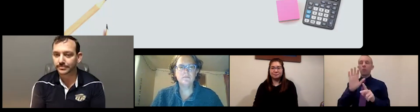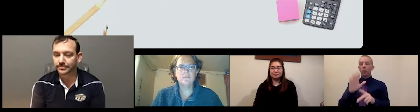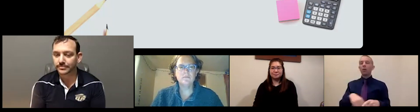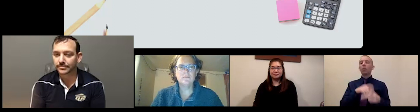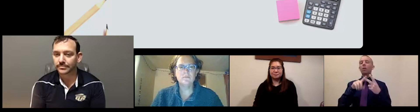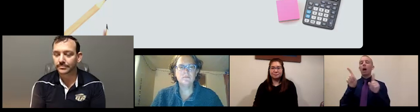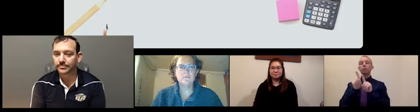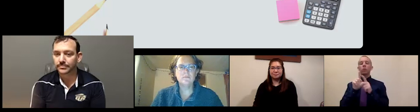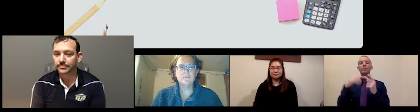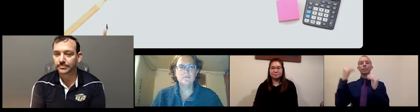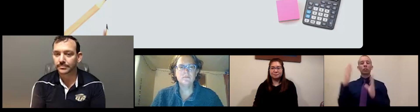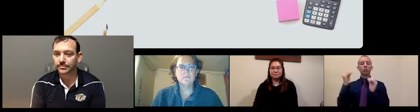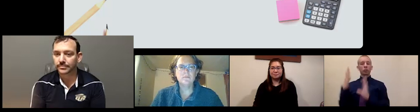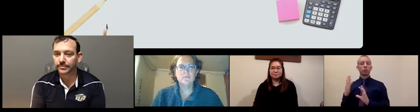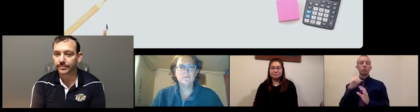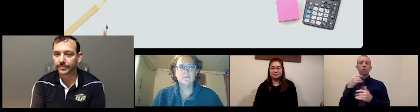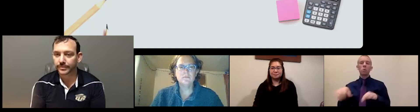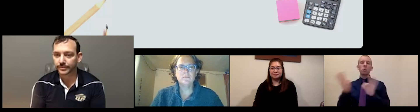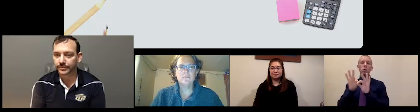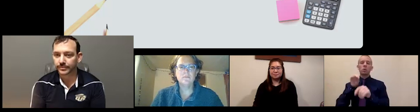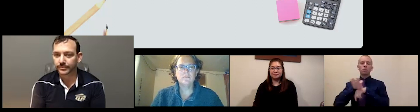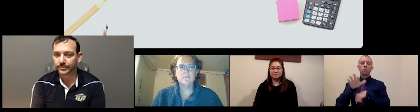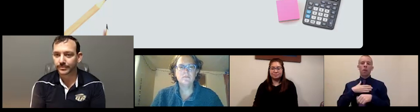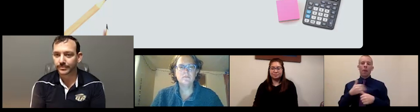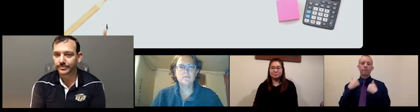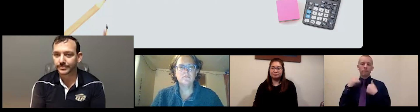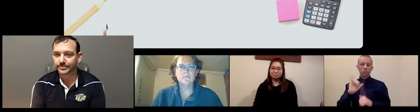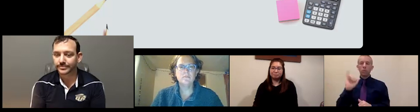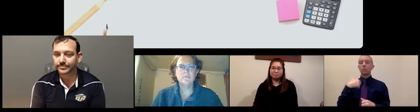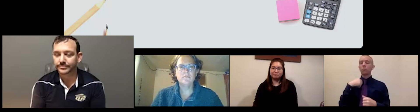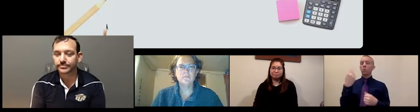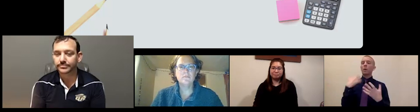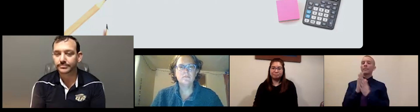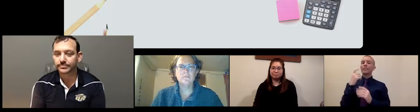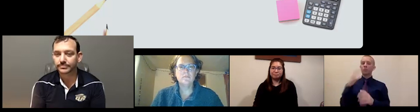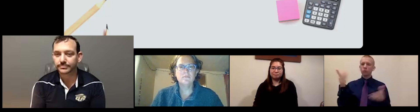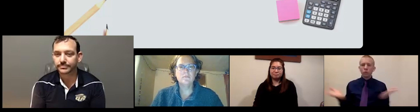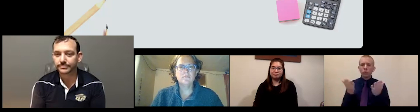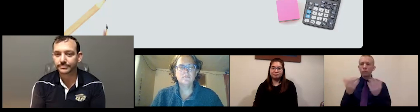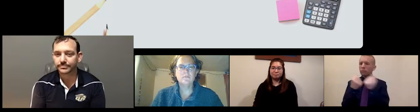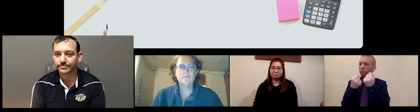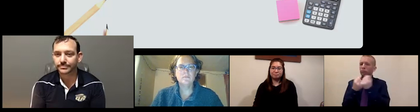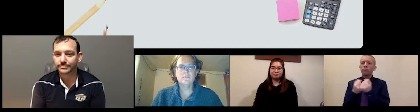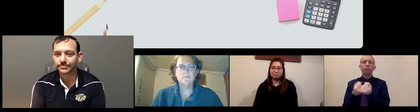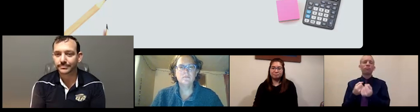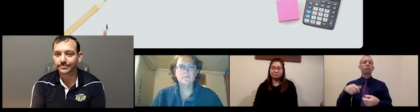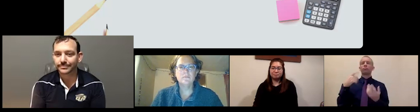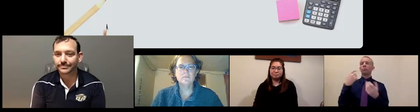Also, my teachers were very important influences in my life too. I told them I wanted to become a dentist, and they encouraged and supported me.